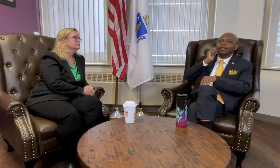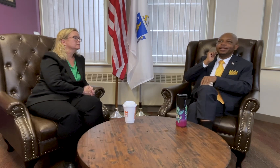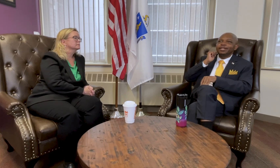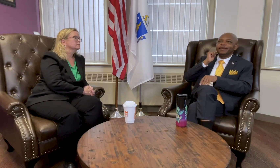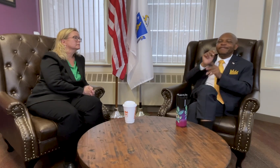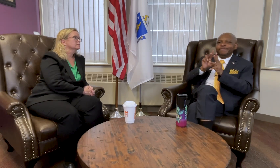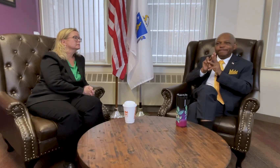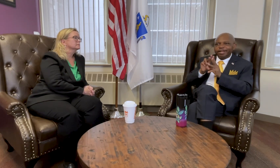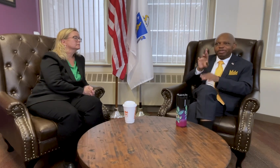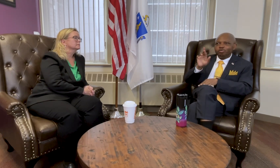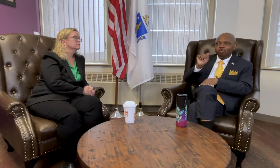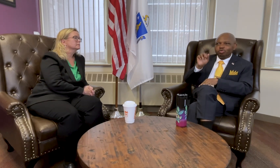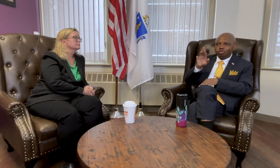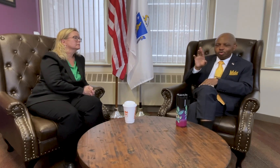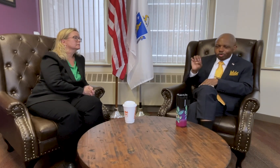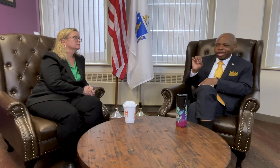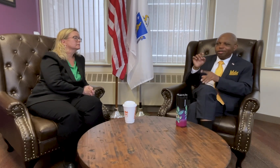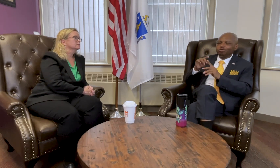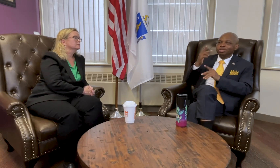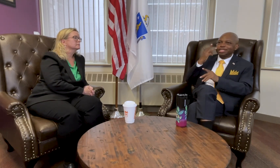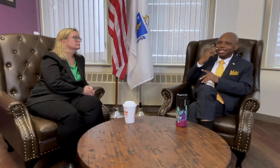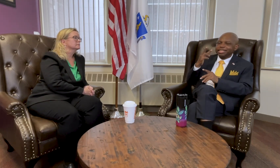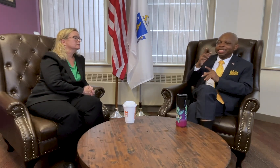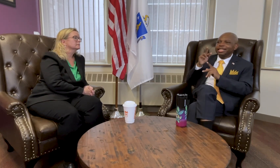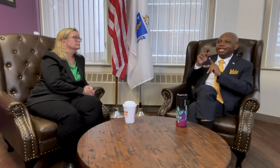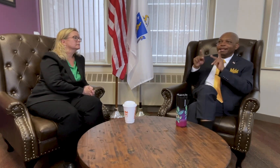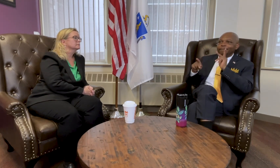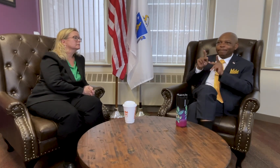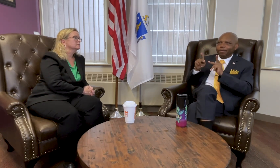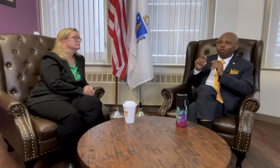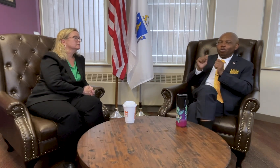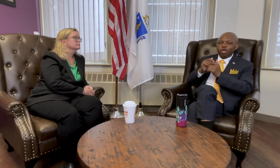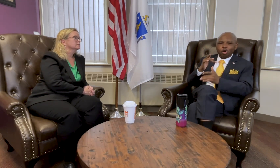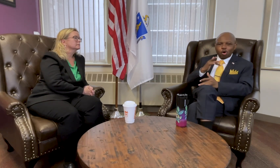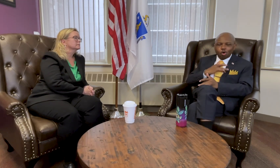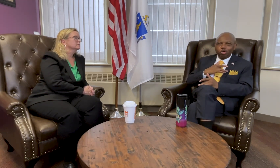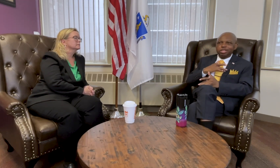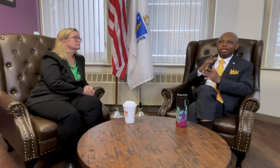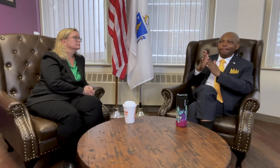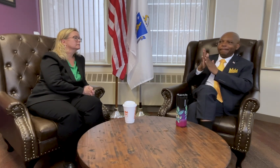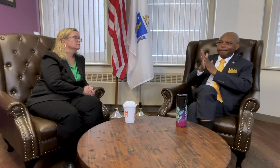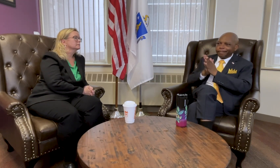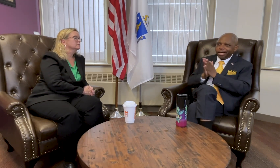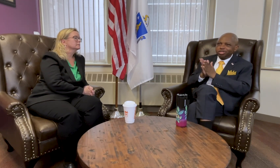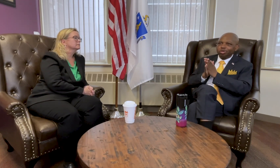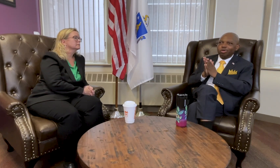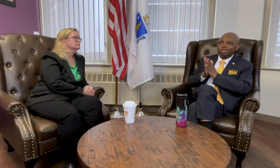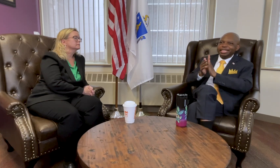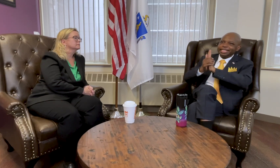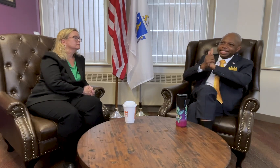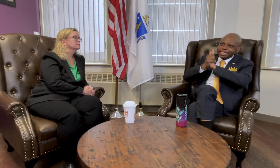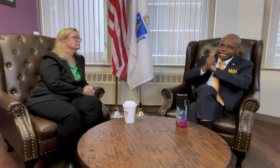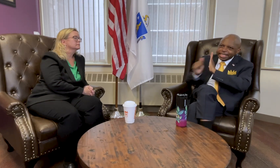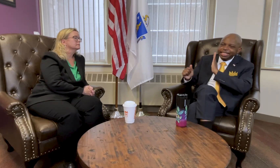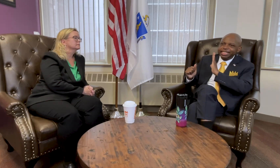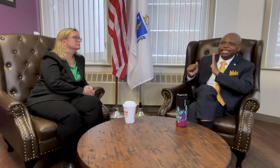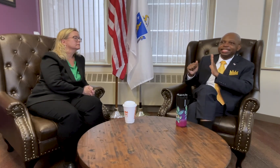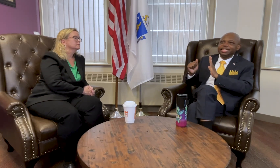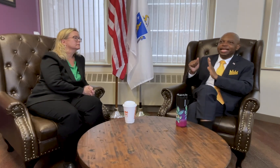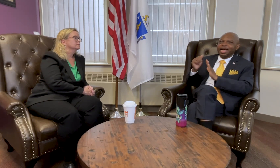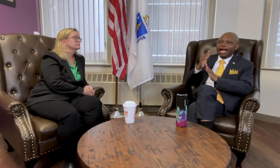and hard work they do. It’s very rare to see the caliber of heart, passion and talent,